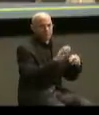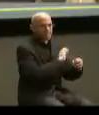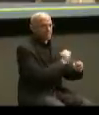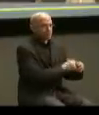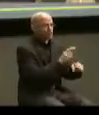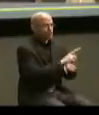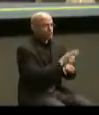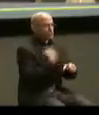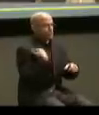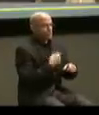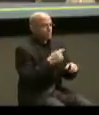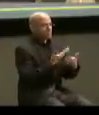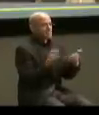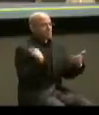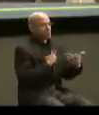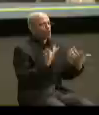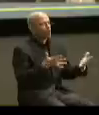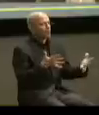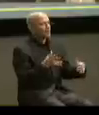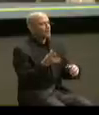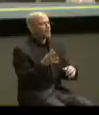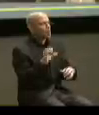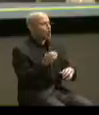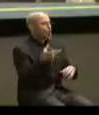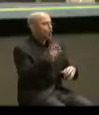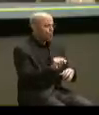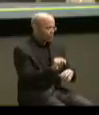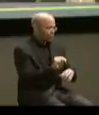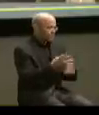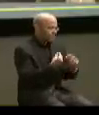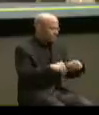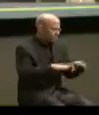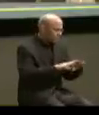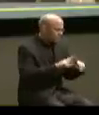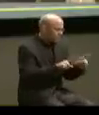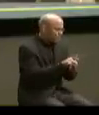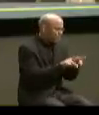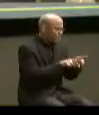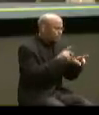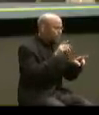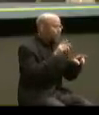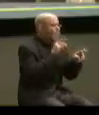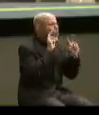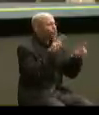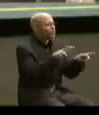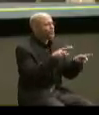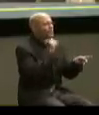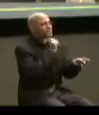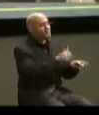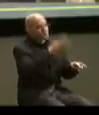BUILDING ENERGY USE IN THE STUFF WE OWN, FUEL USE IN THE FLEETS